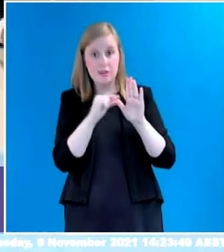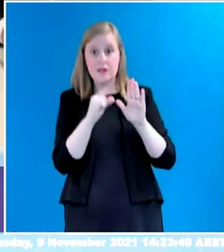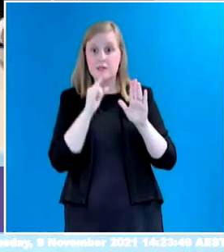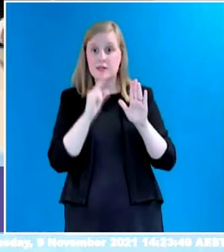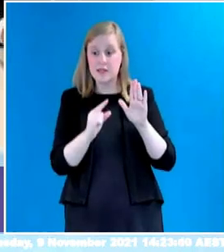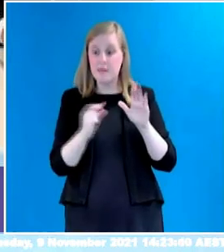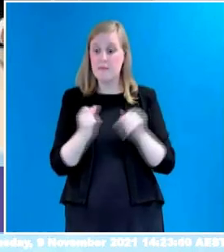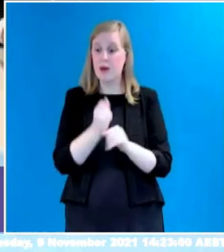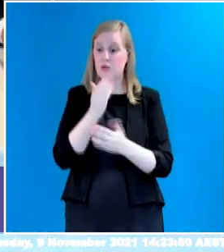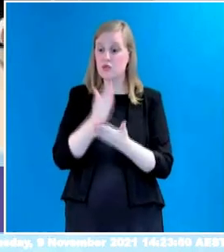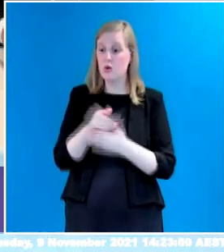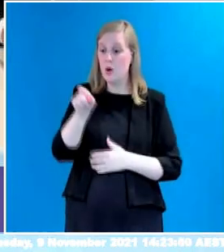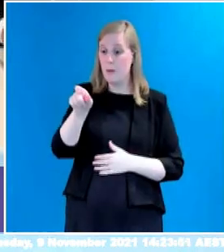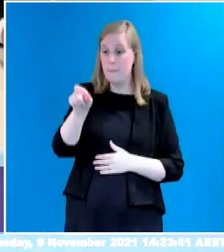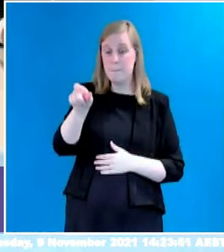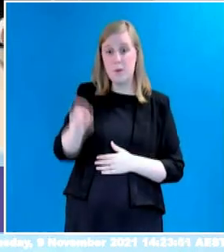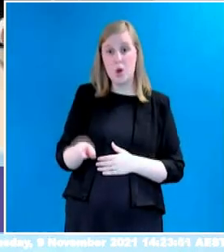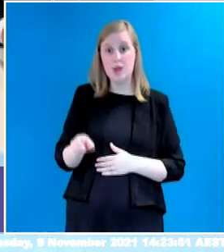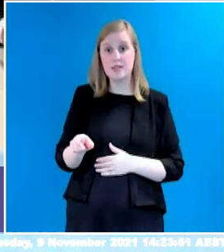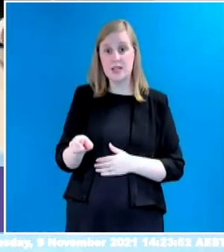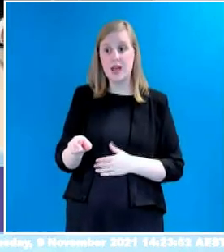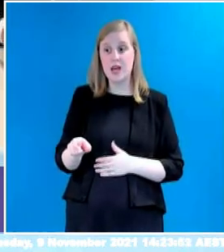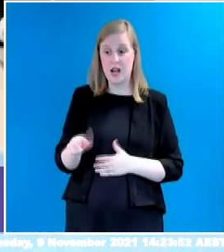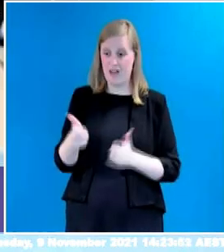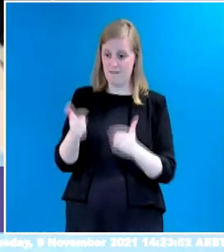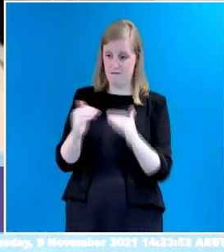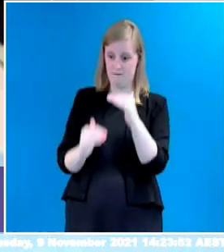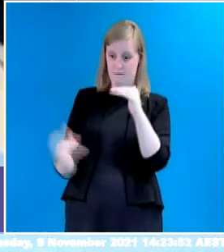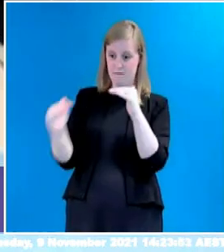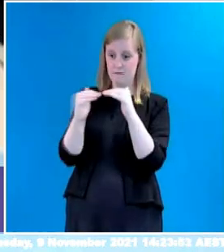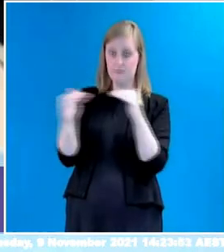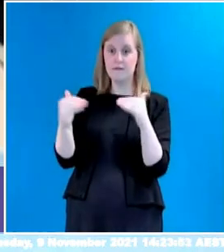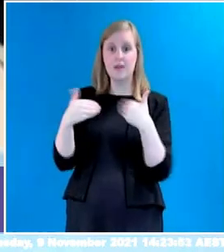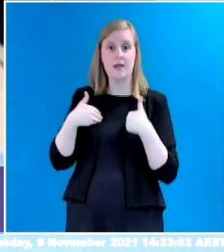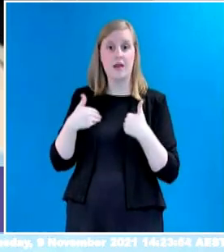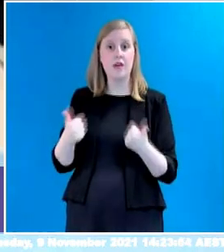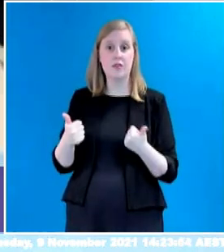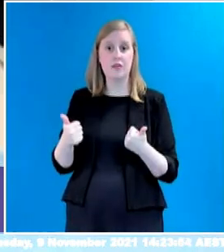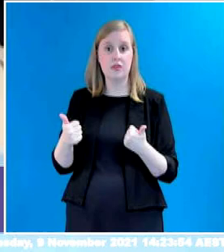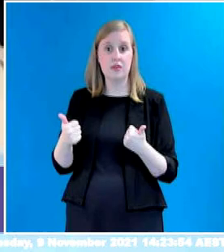have an adequate standard of health appropriate to the time that they want